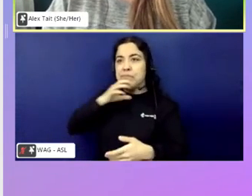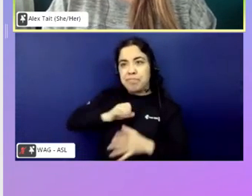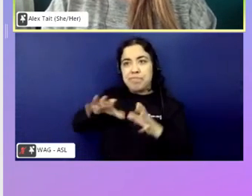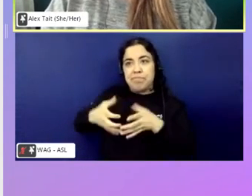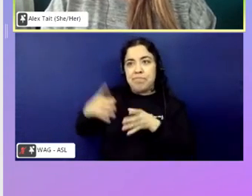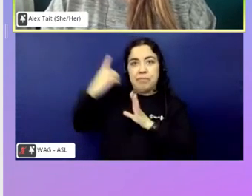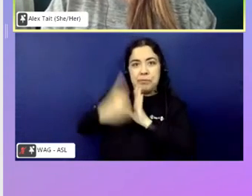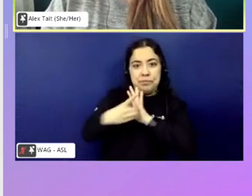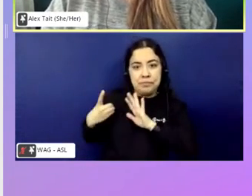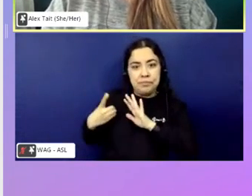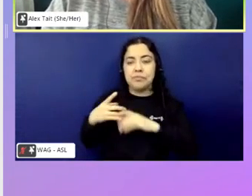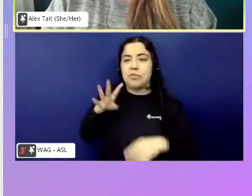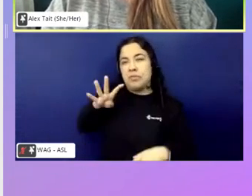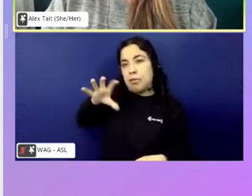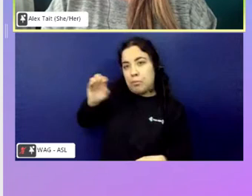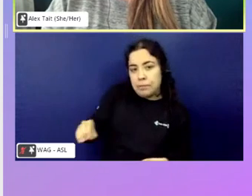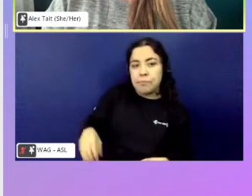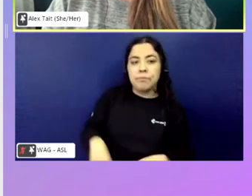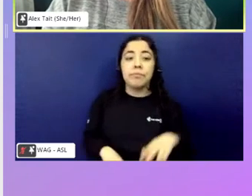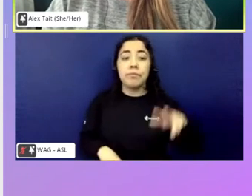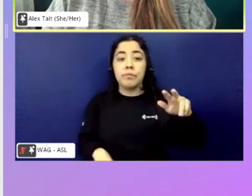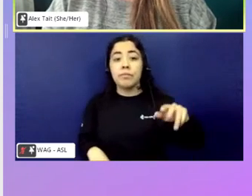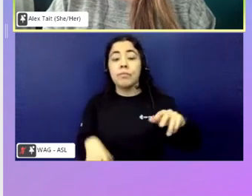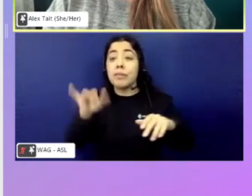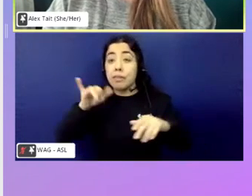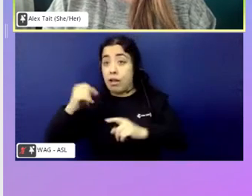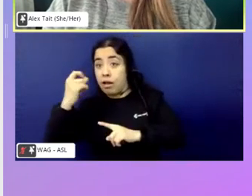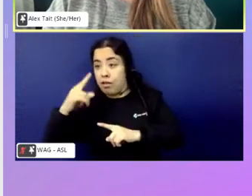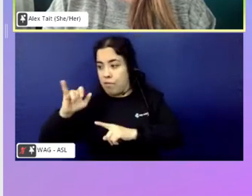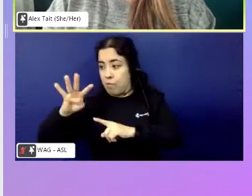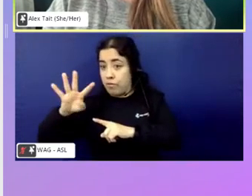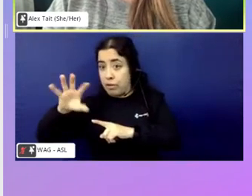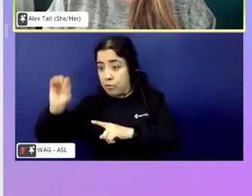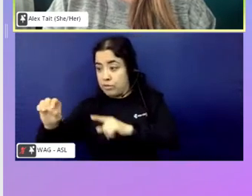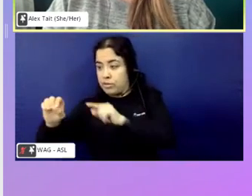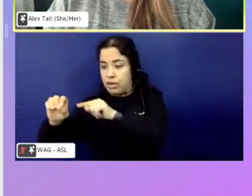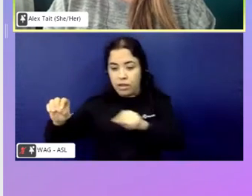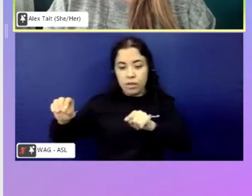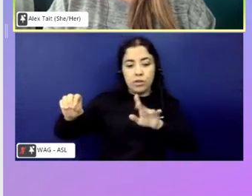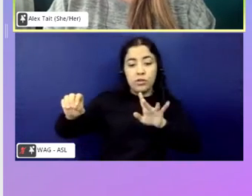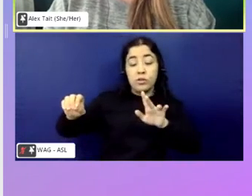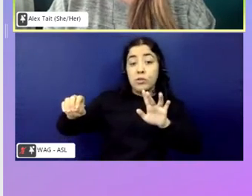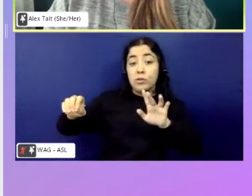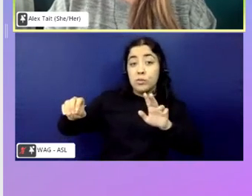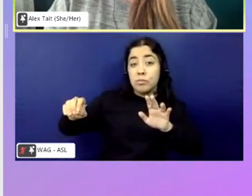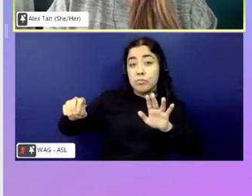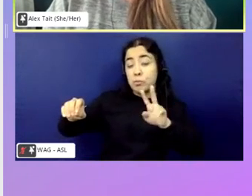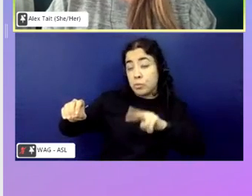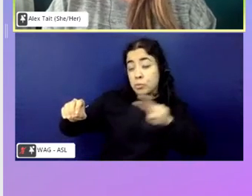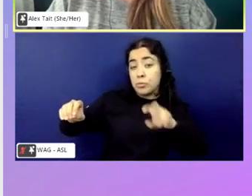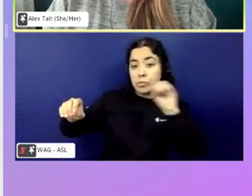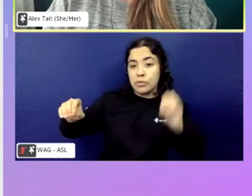experiencing ageism in their interpersonal interactions. Including 22% folks assuming they who experienced don't